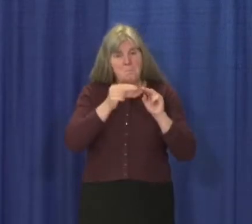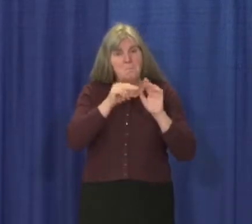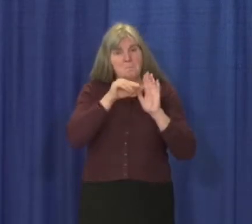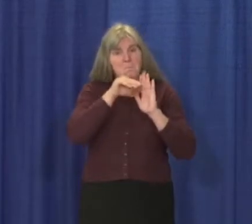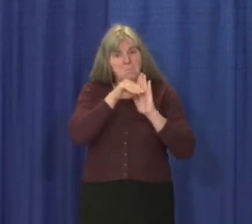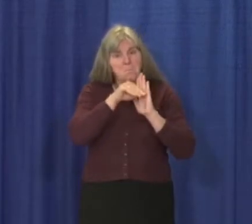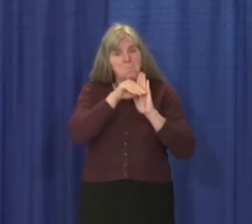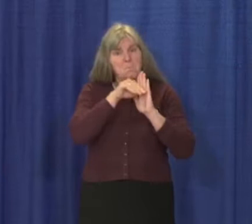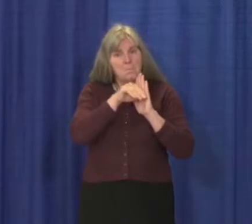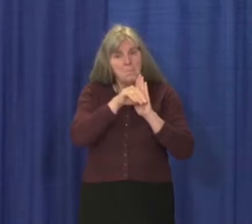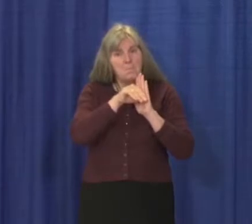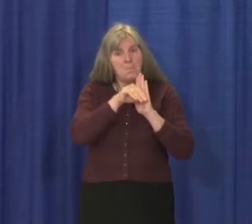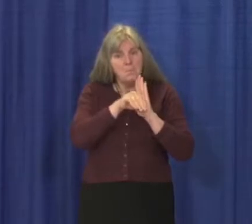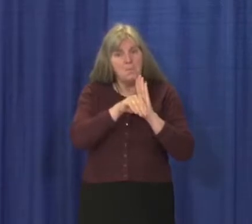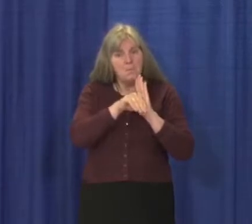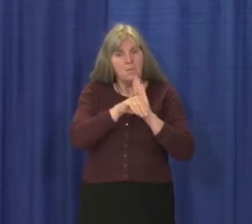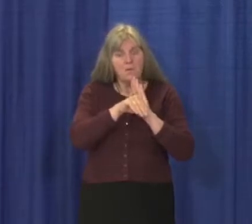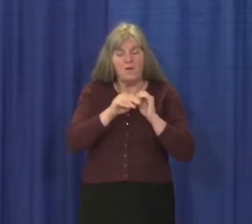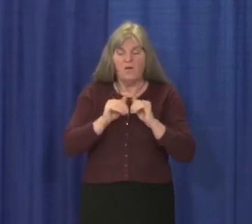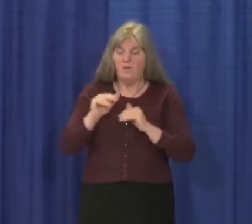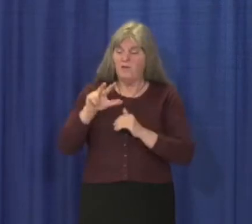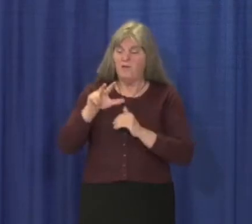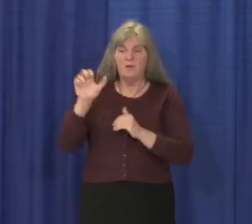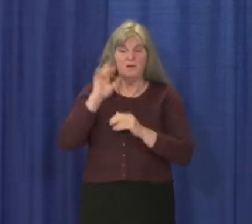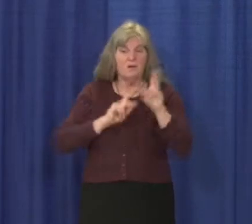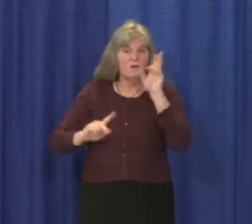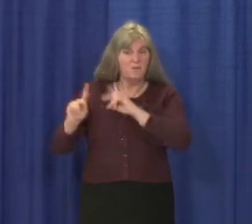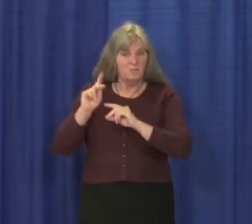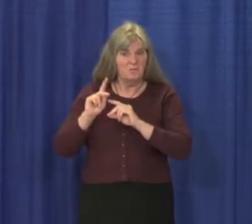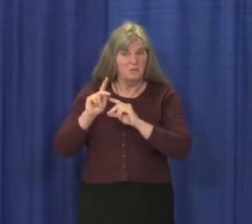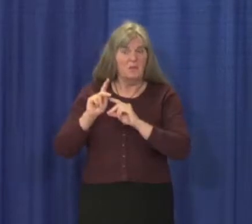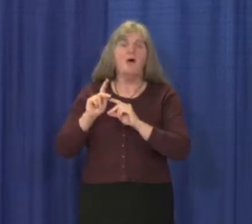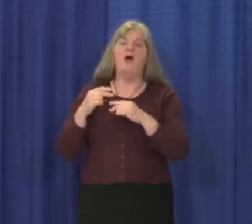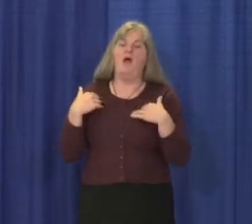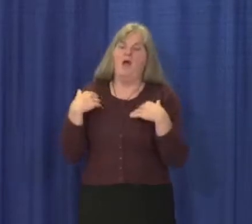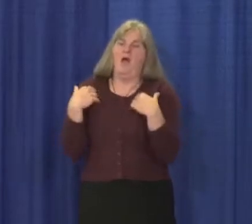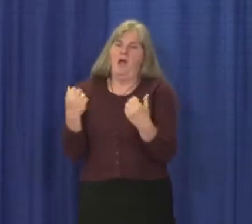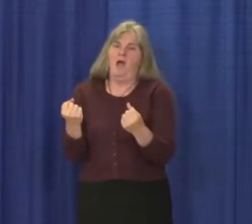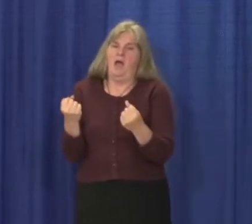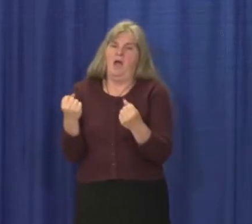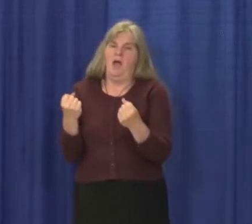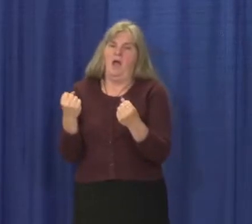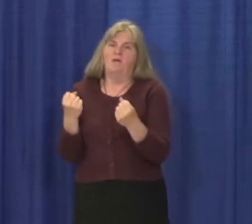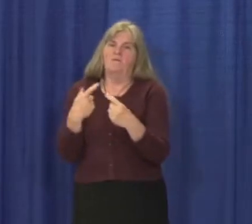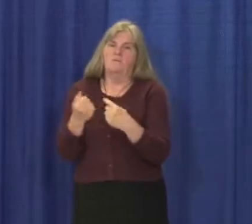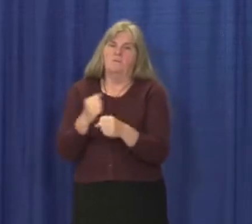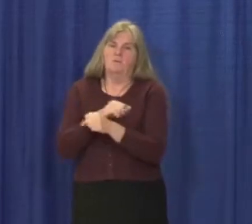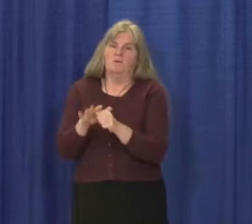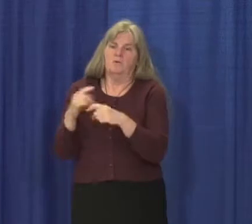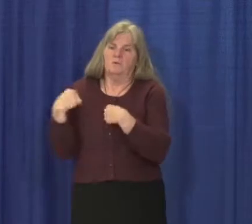steady, decreasing cases. More than 300 individuals have recovered over the last six